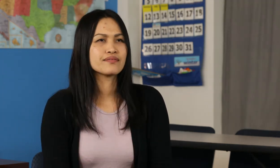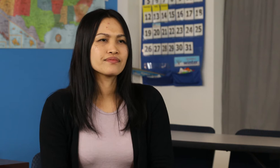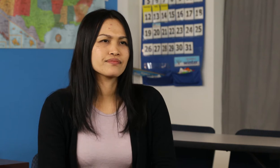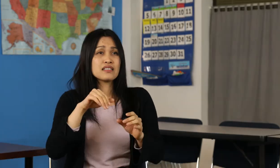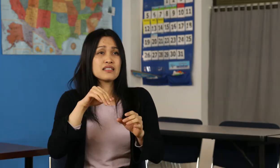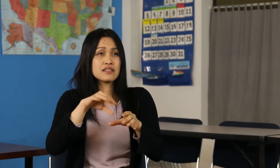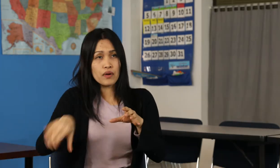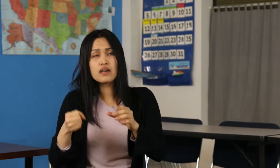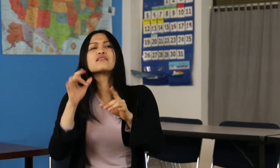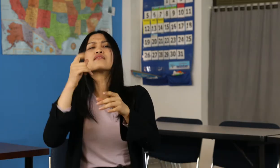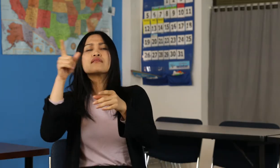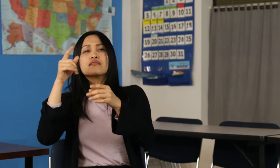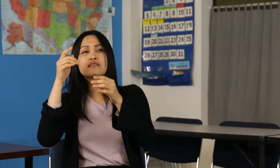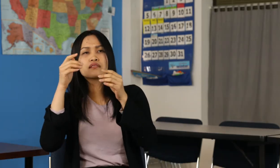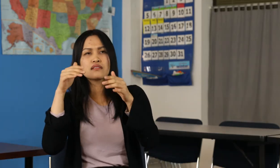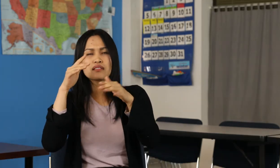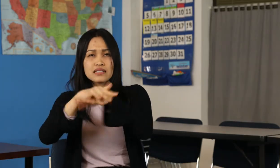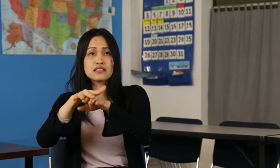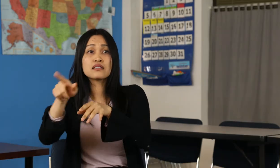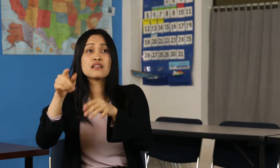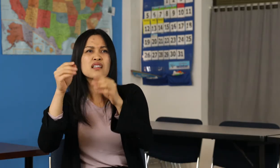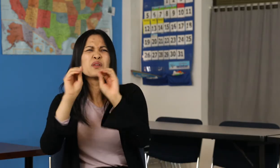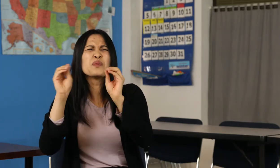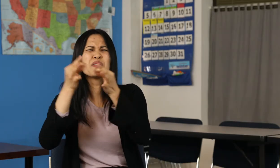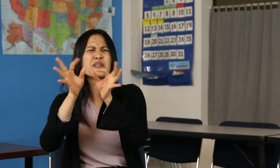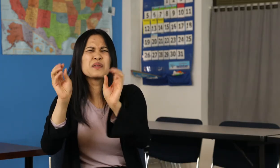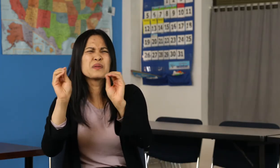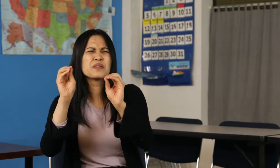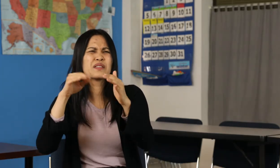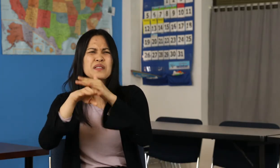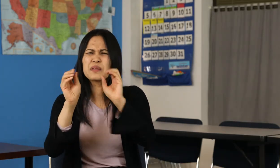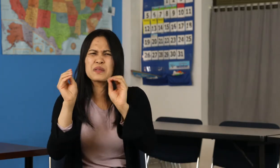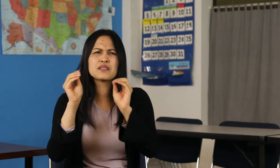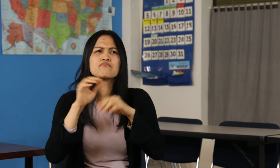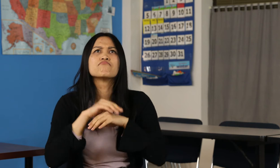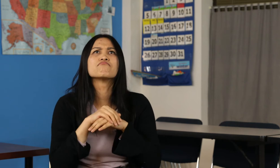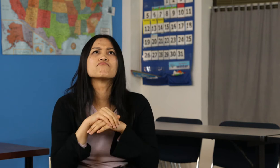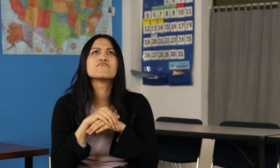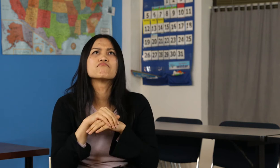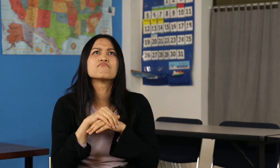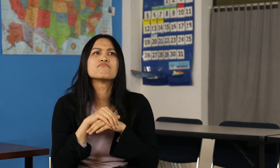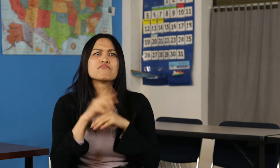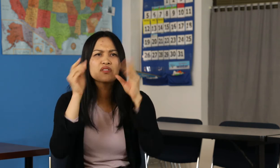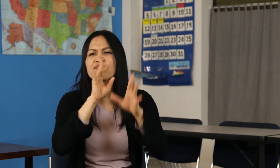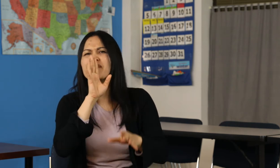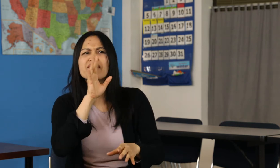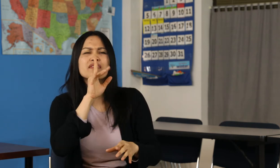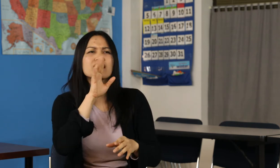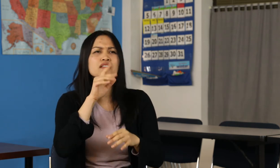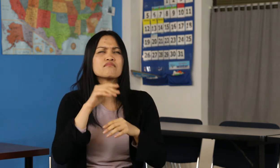In Cambodia, I was mainstreamed with no interpreter, no access, I just sat there staring at the teacher talking.